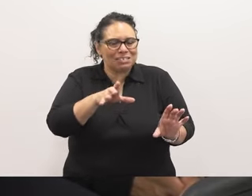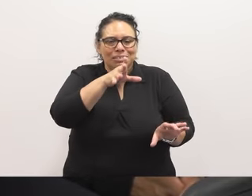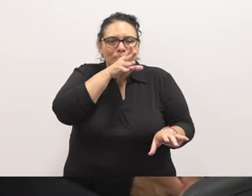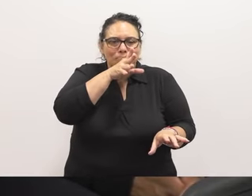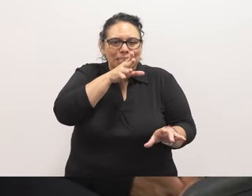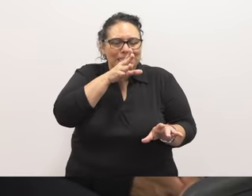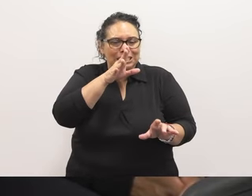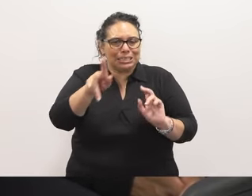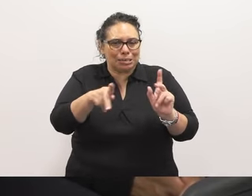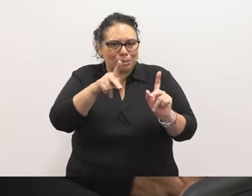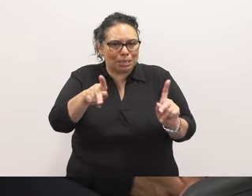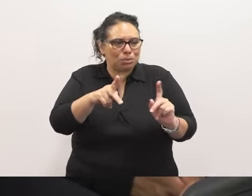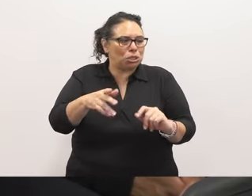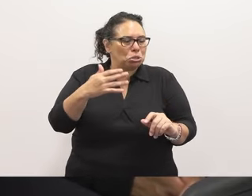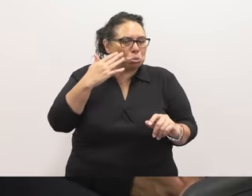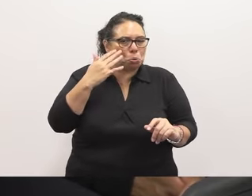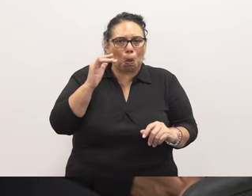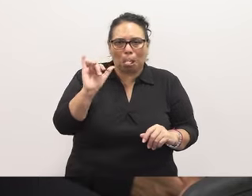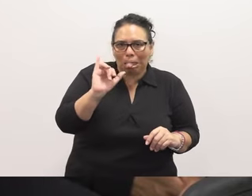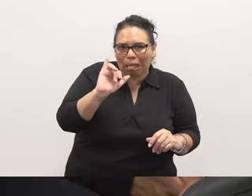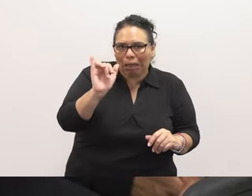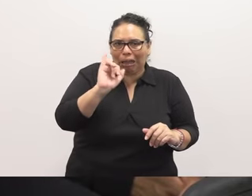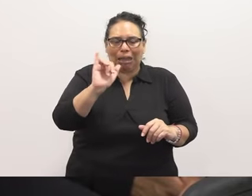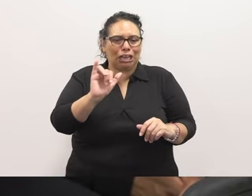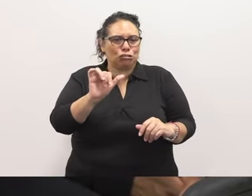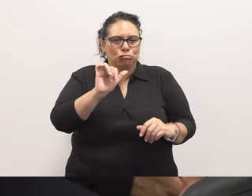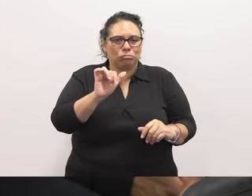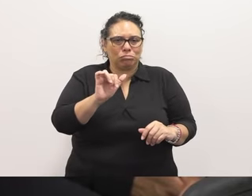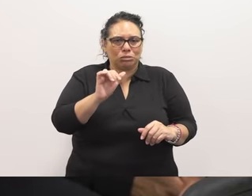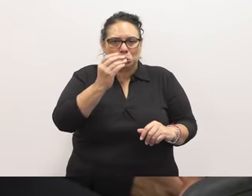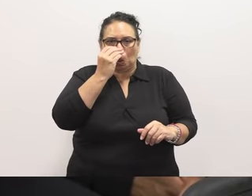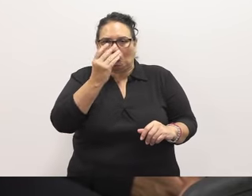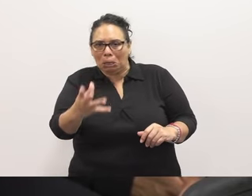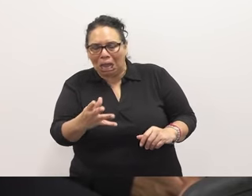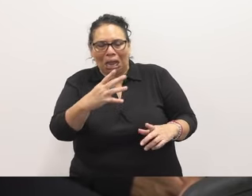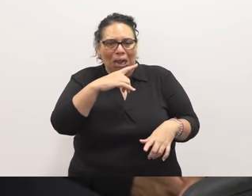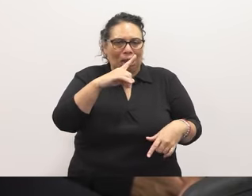and don't care about being afraid or anything.